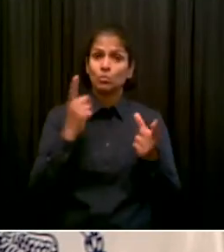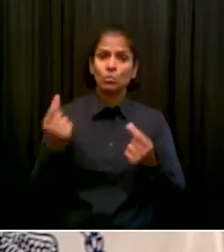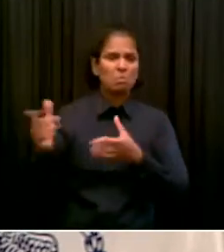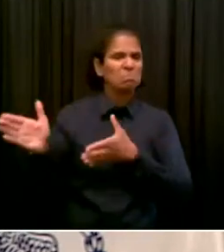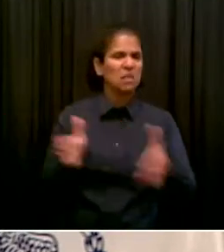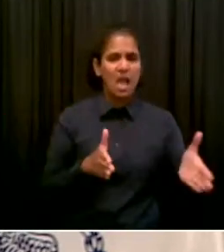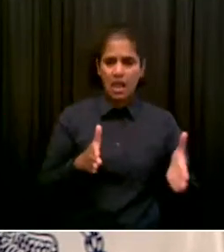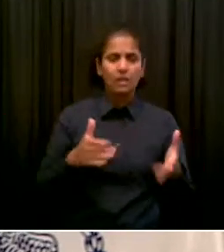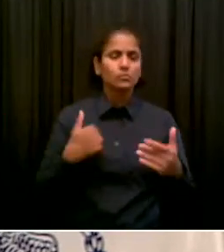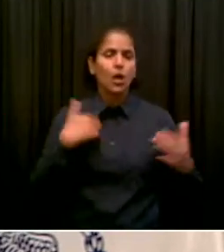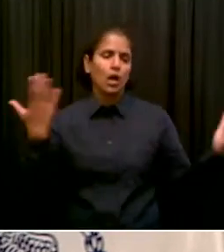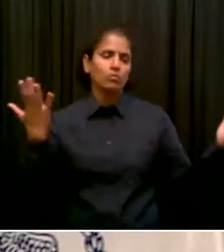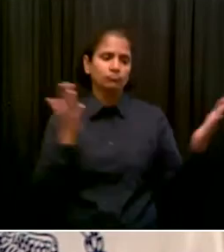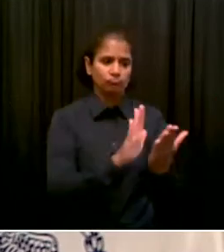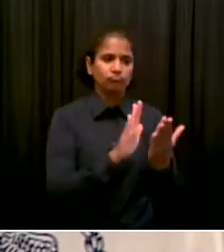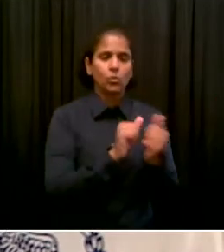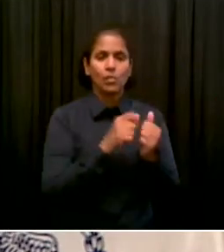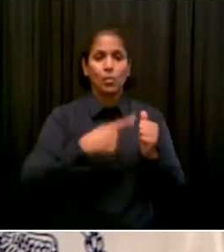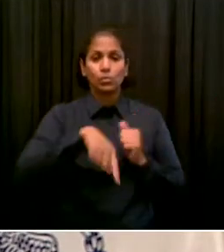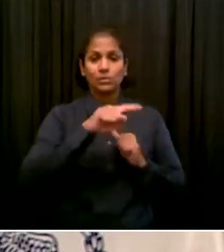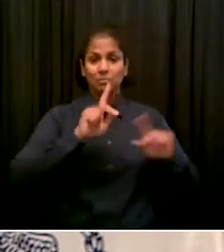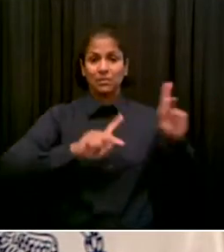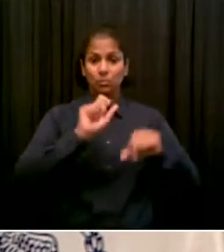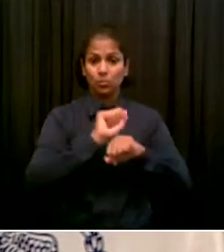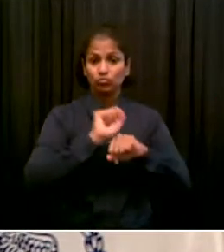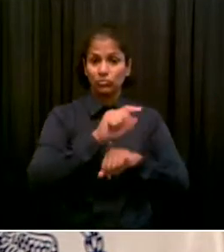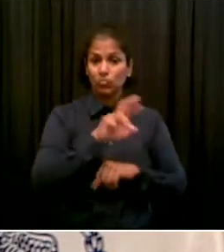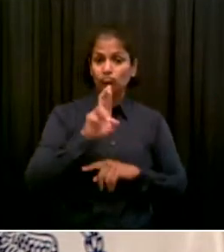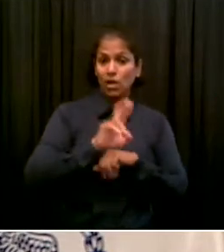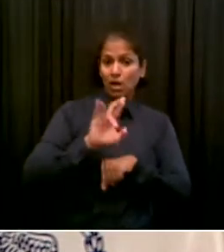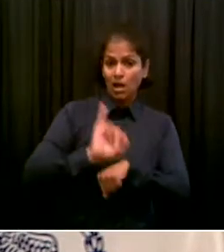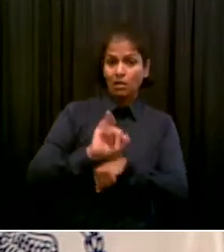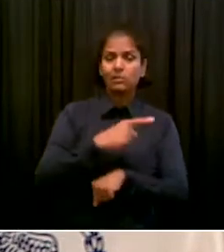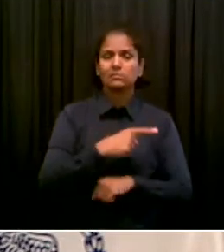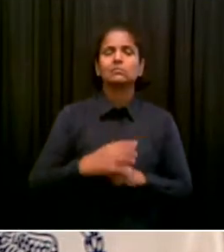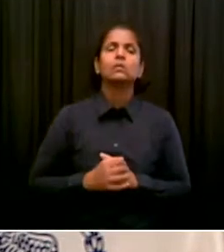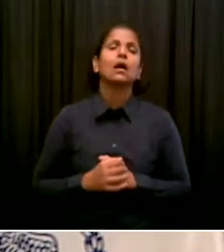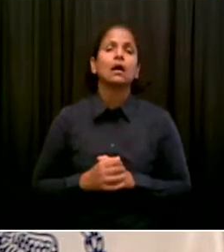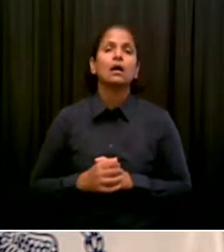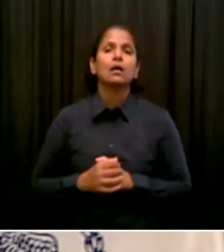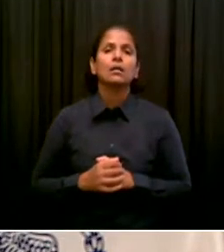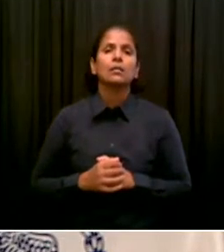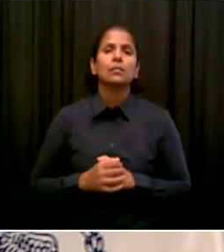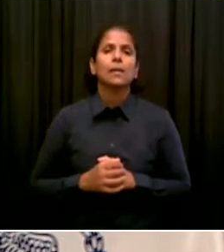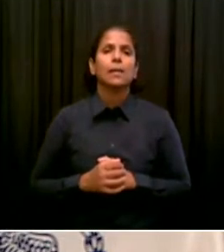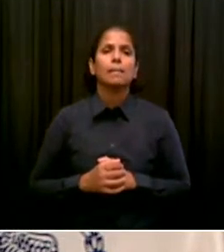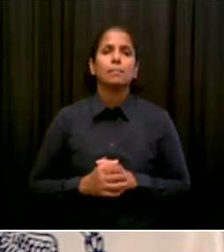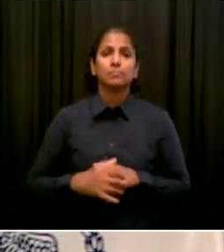THE PROBLEMS. WE NEED TO FIX THEM AND THE PLAN WE LAID OUT TODAY IS HOW